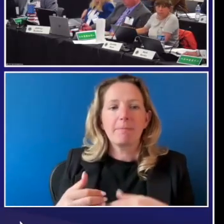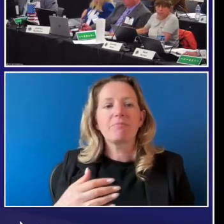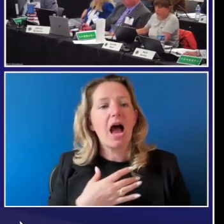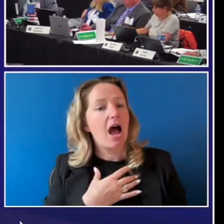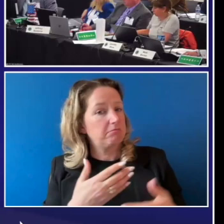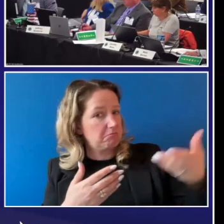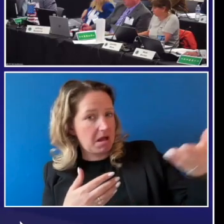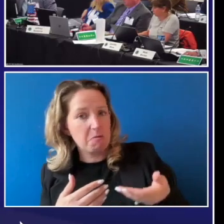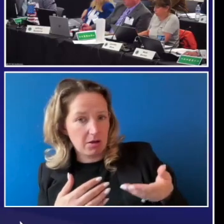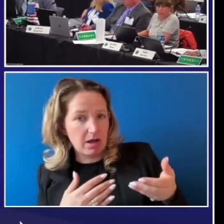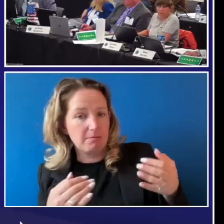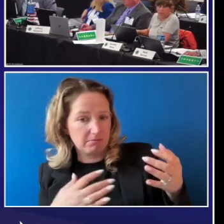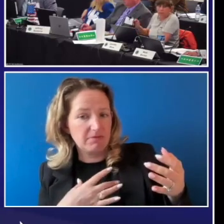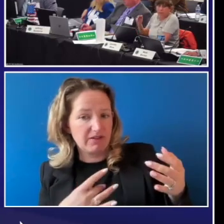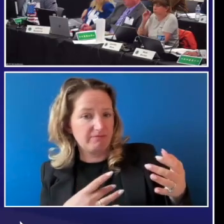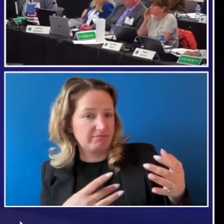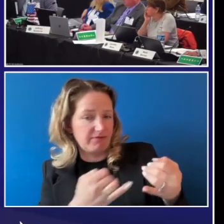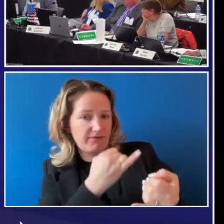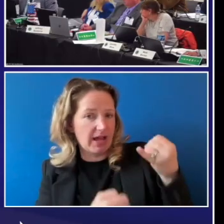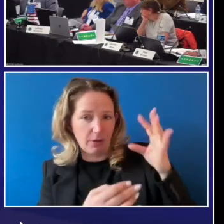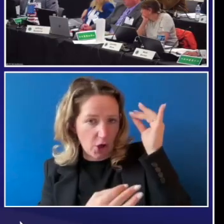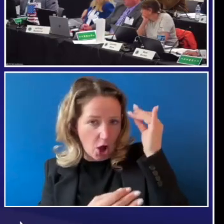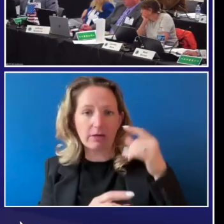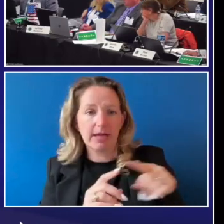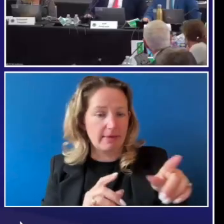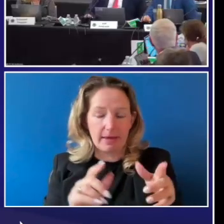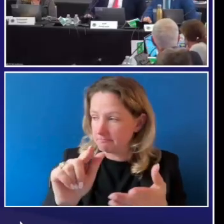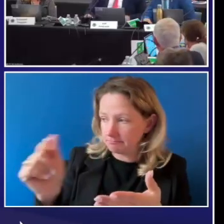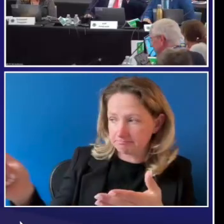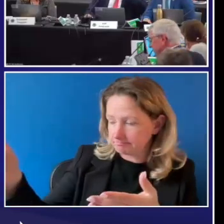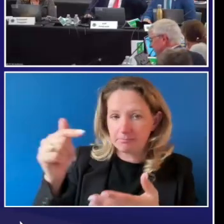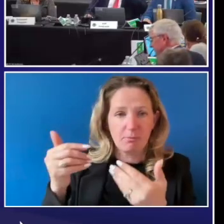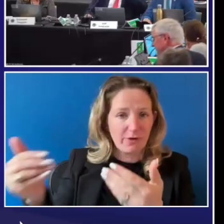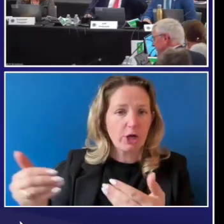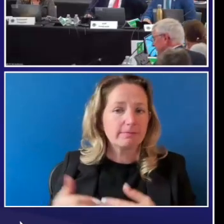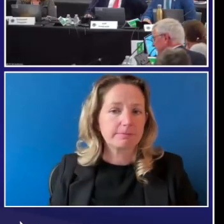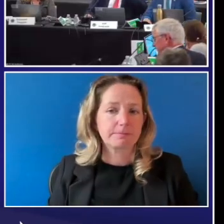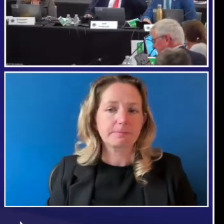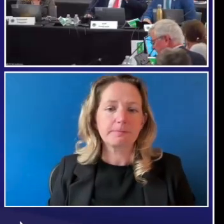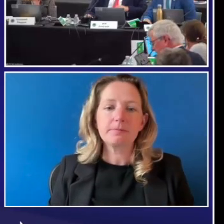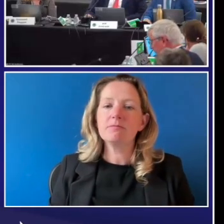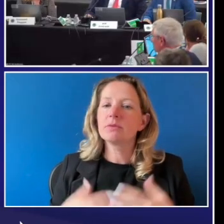you have moral, I'll put you back in the queue, and I'll move on. Please Jake. Yeah, I mean, there already is that gating issue.